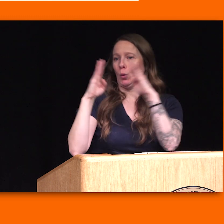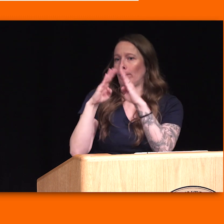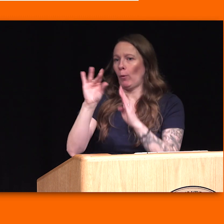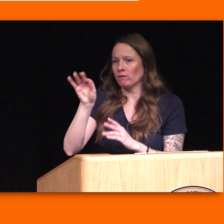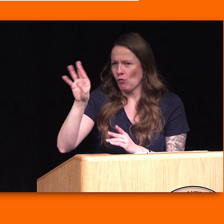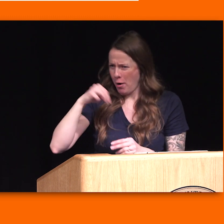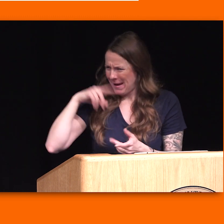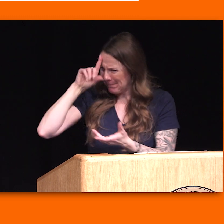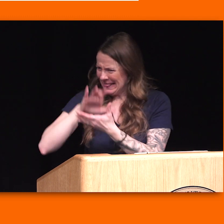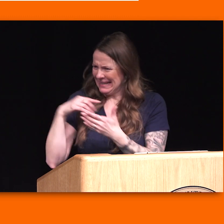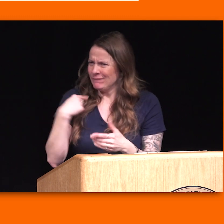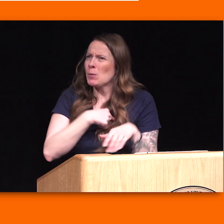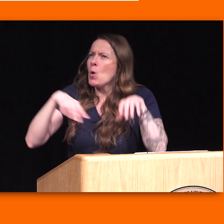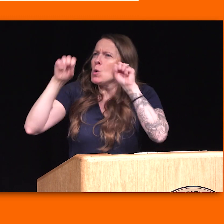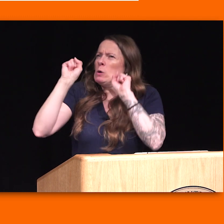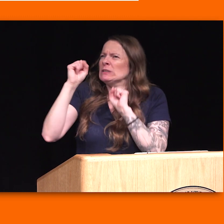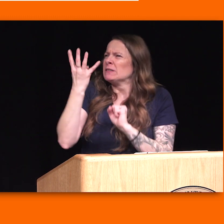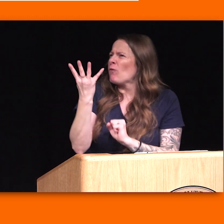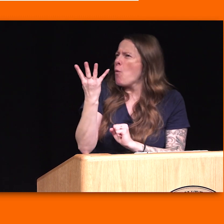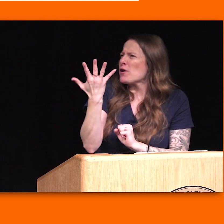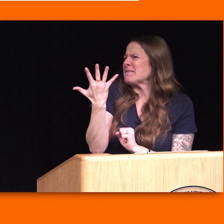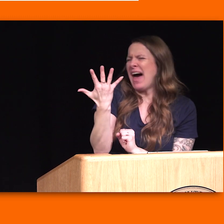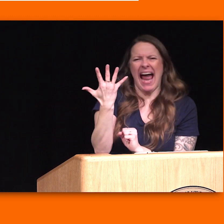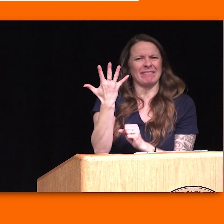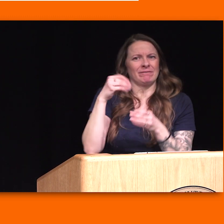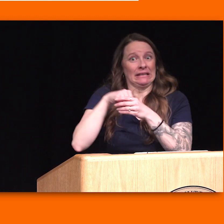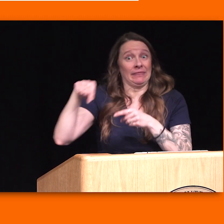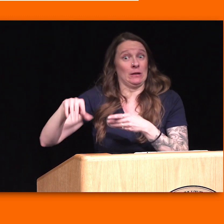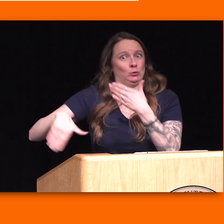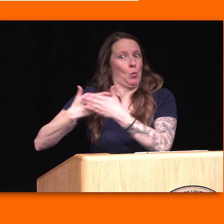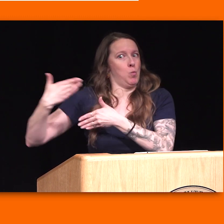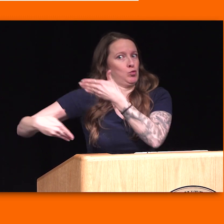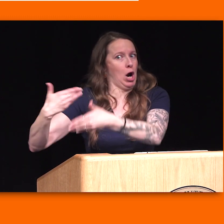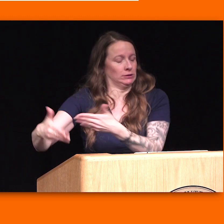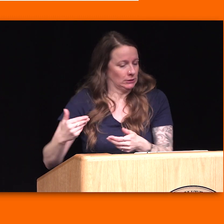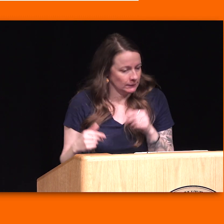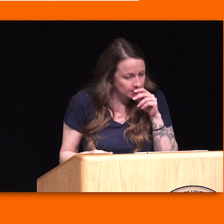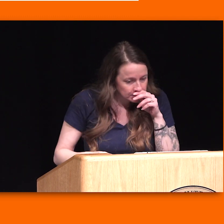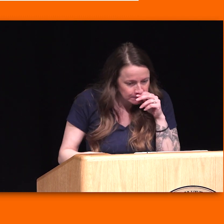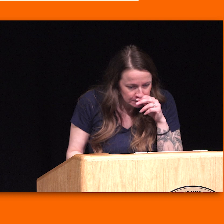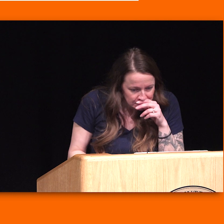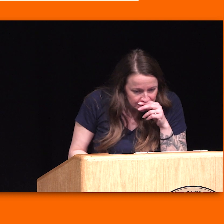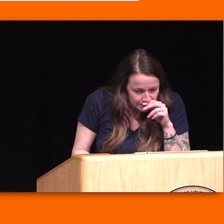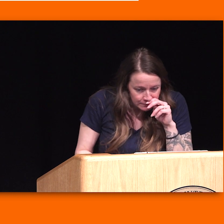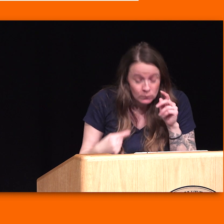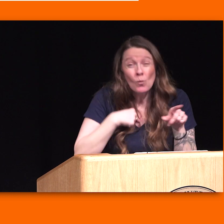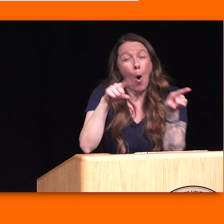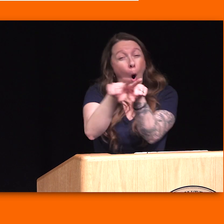were all invited to these community forums, and I think we had 4 or 5 community forums throughout this process.